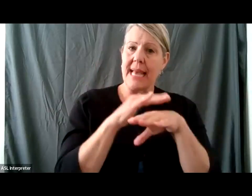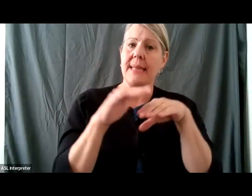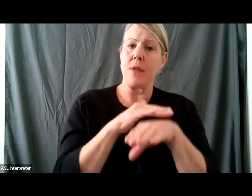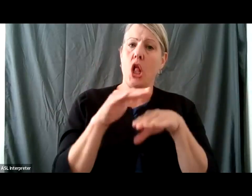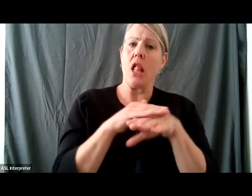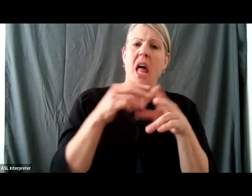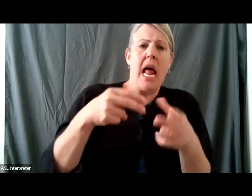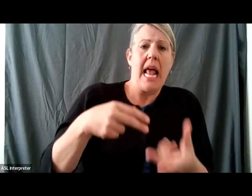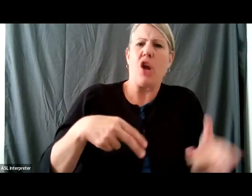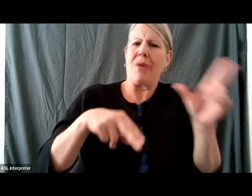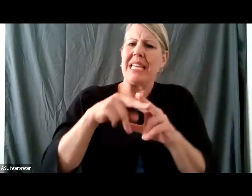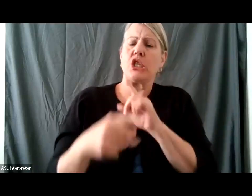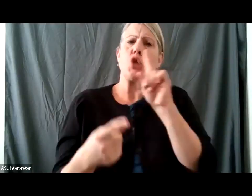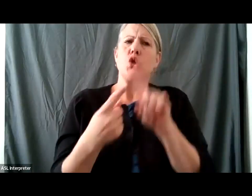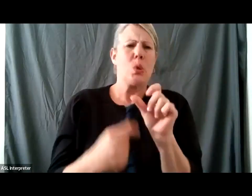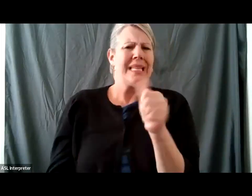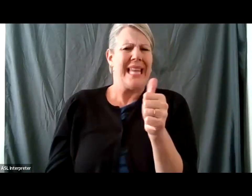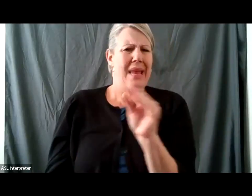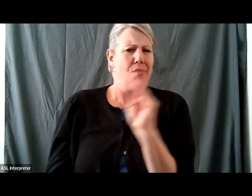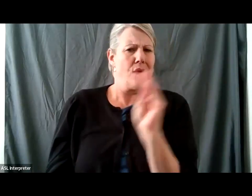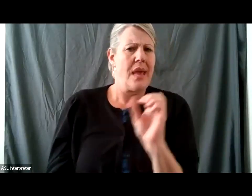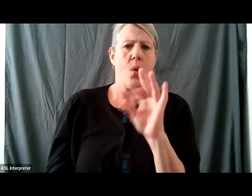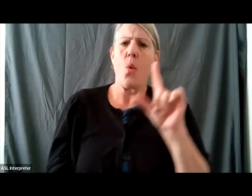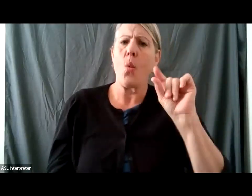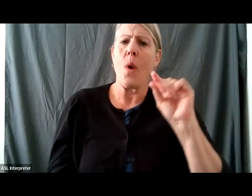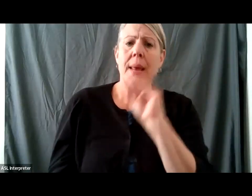And that depends on specific type of the doctor's office